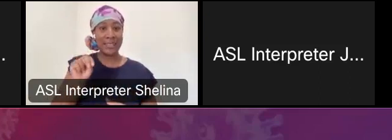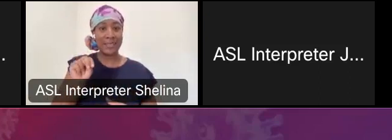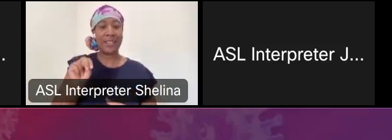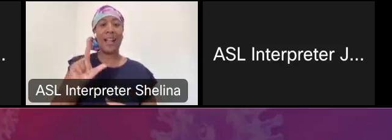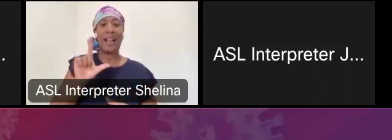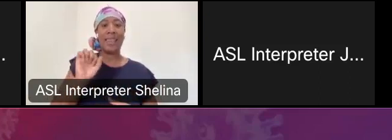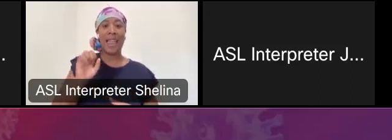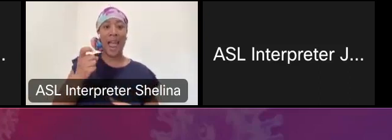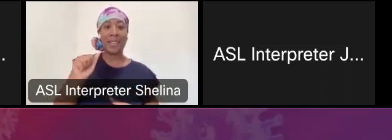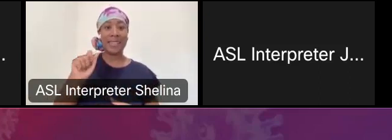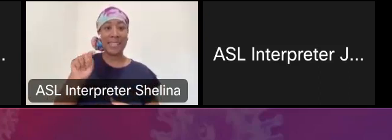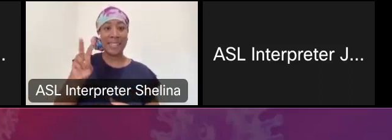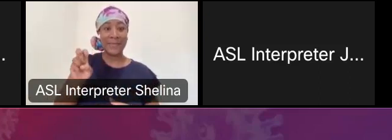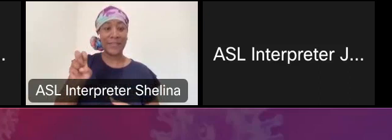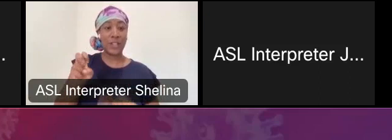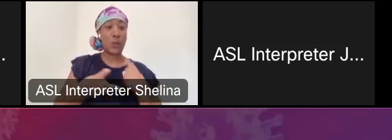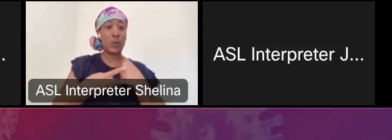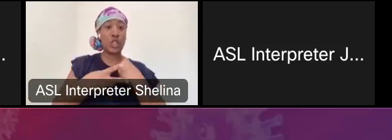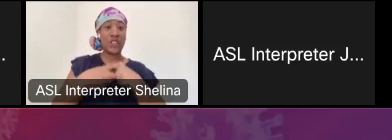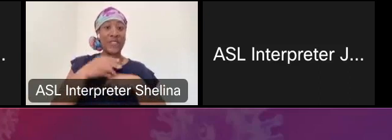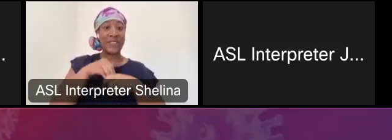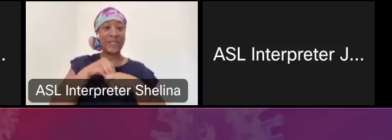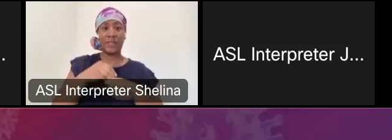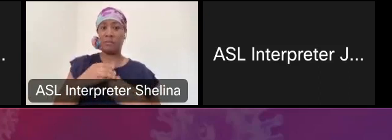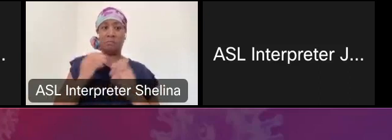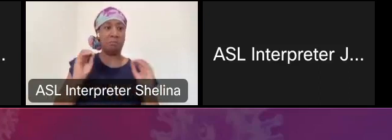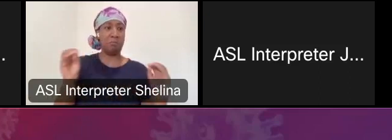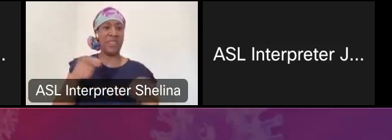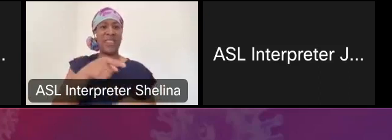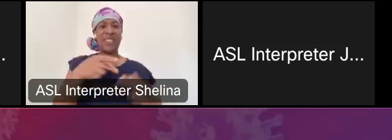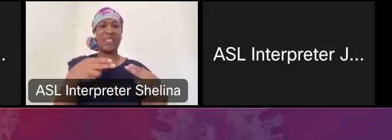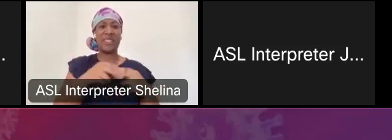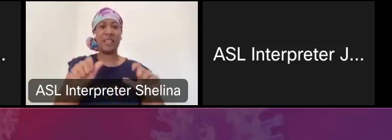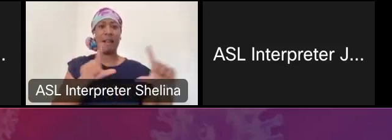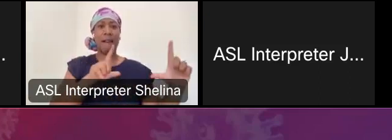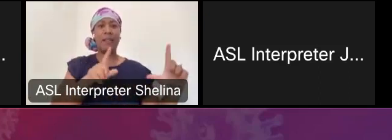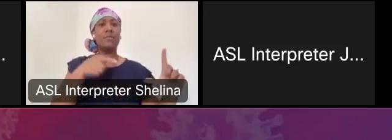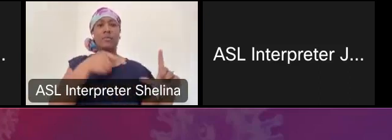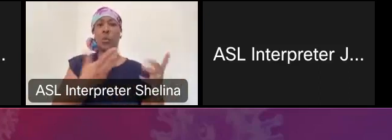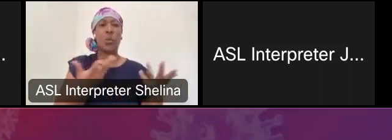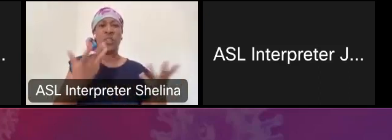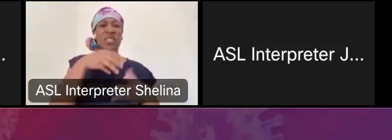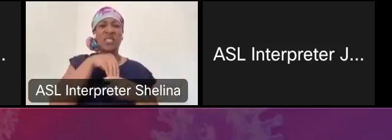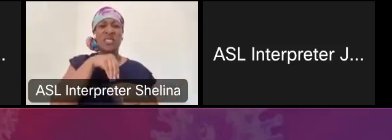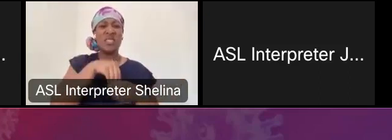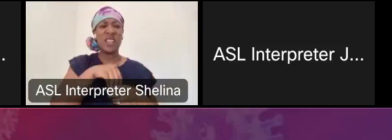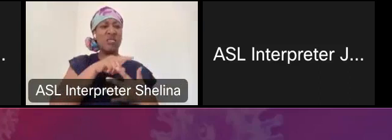On this slide, you see the basic vaccine ingredients, which includes lipids common virus.